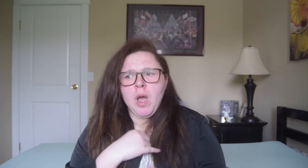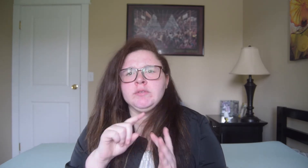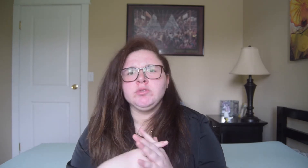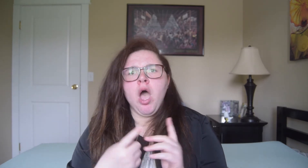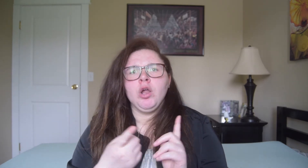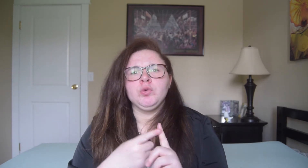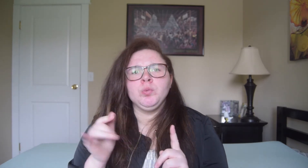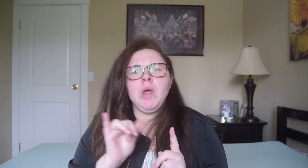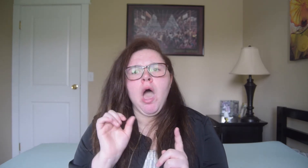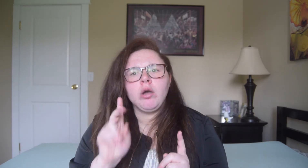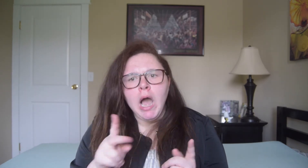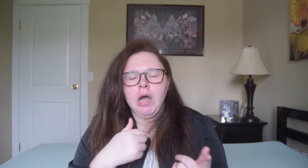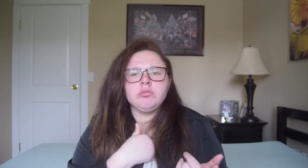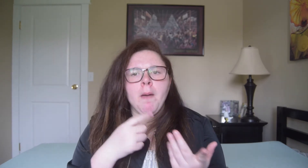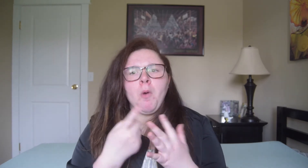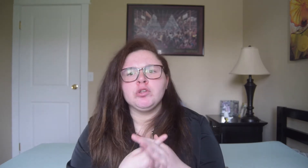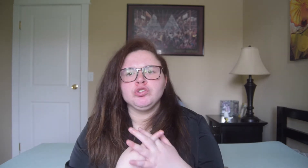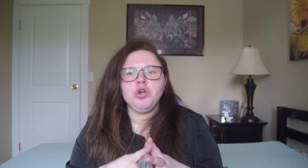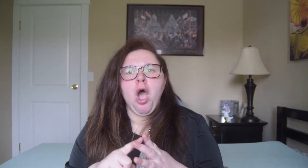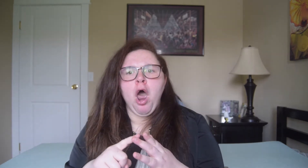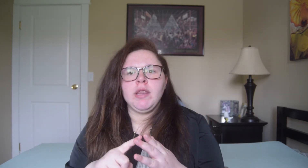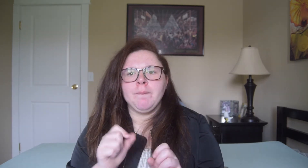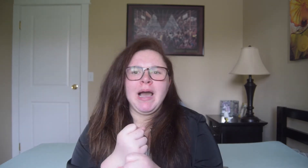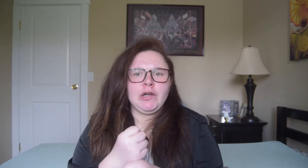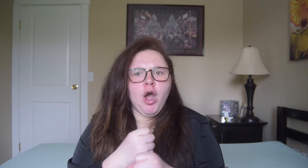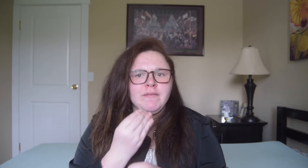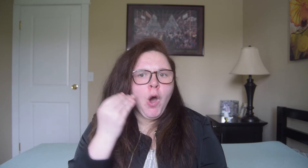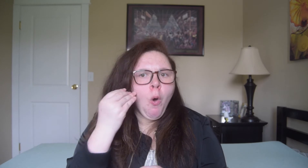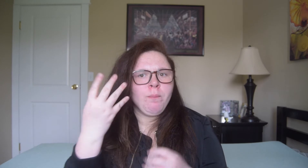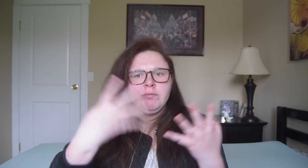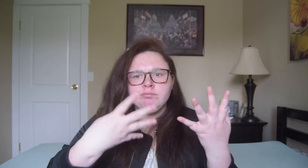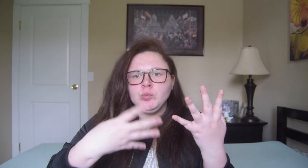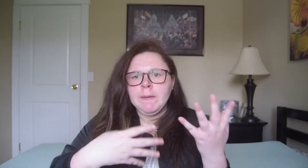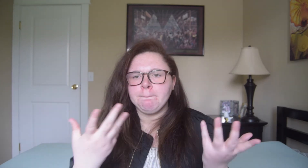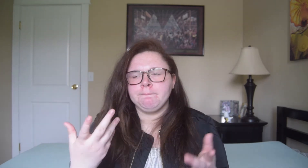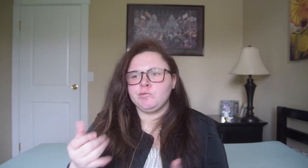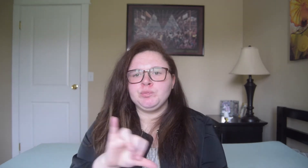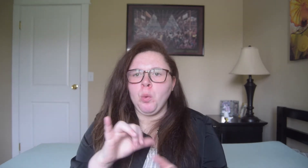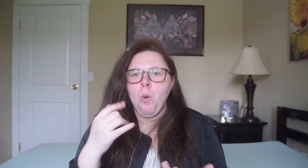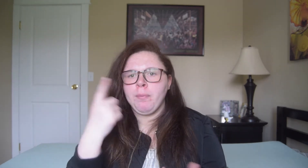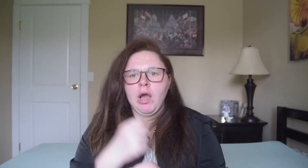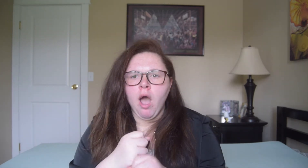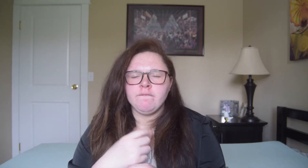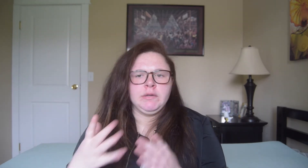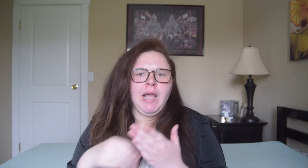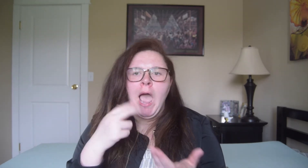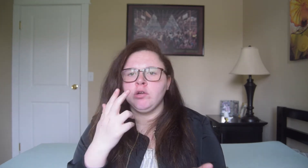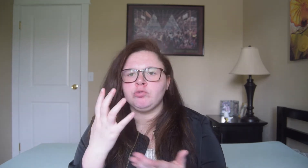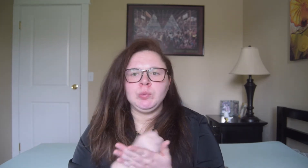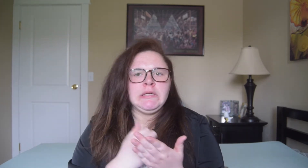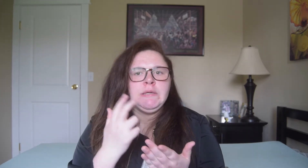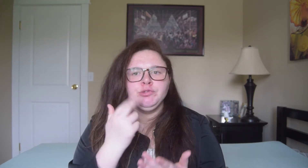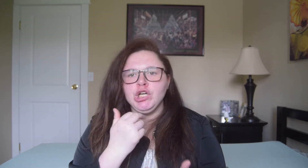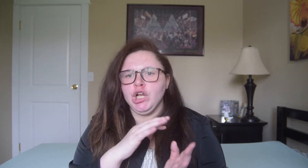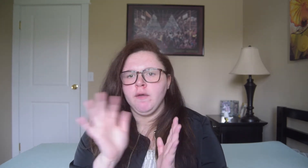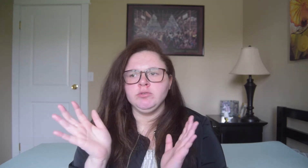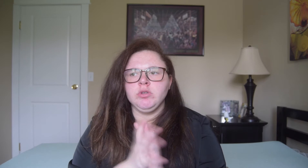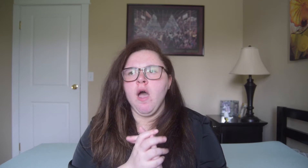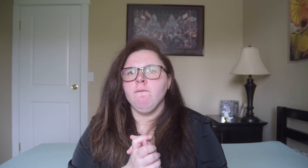I started to make coffee more often at home (drip) - black coffee with a little bit of cream/sugar